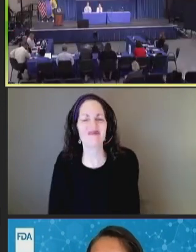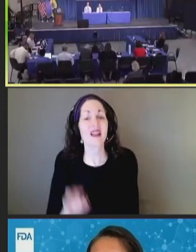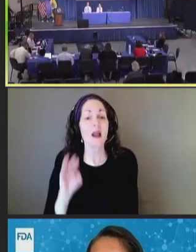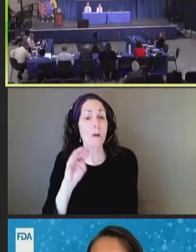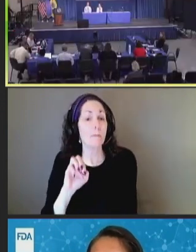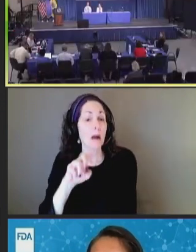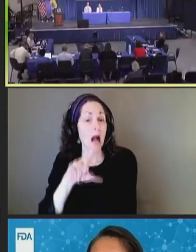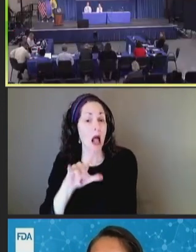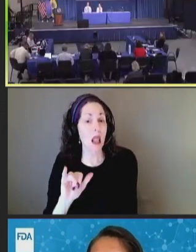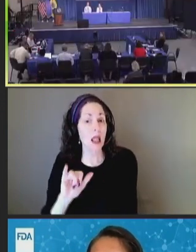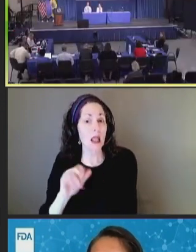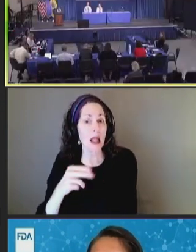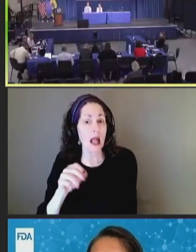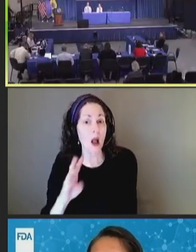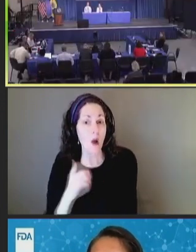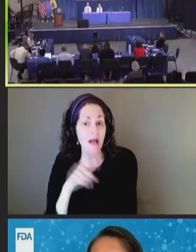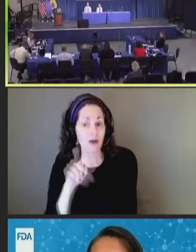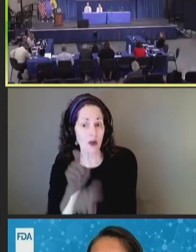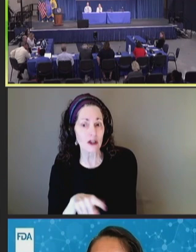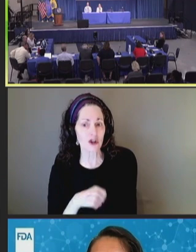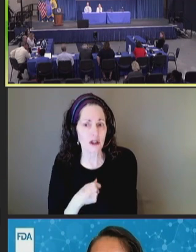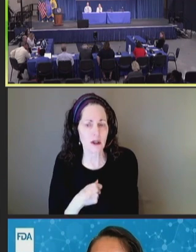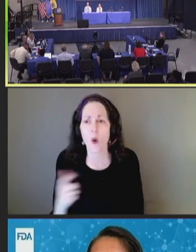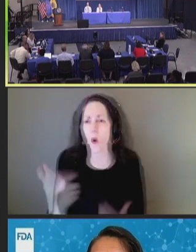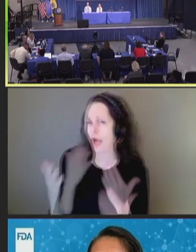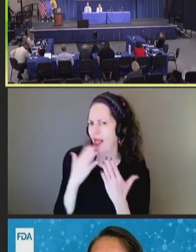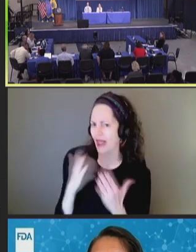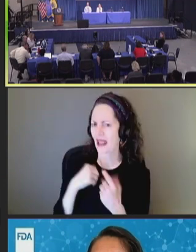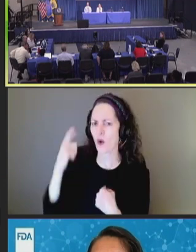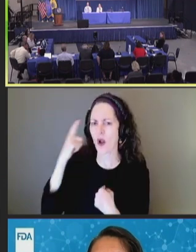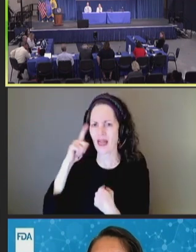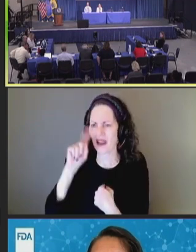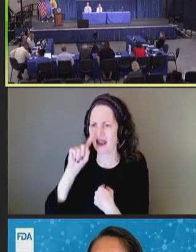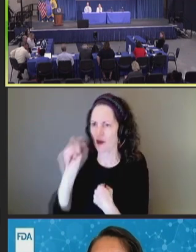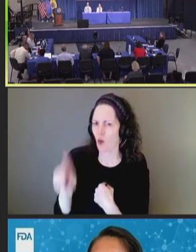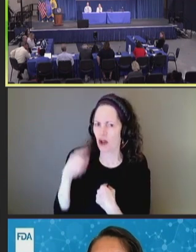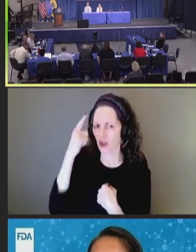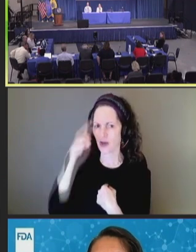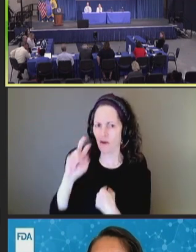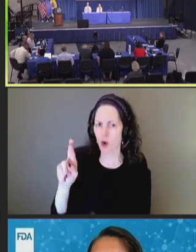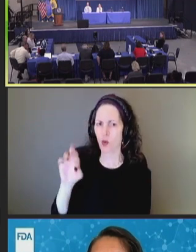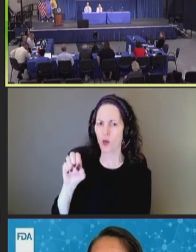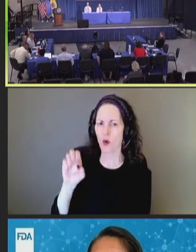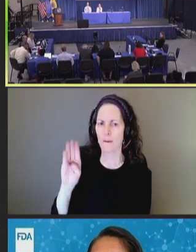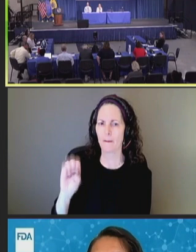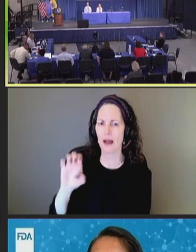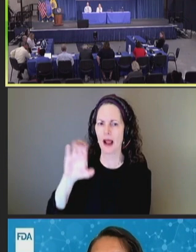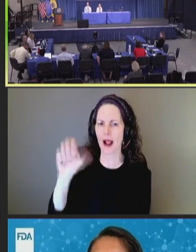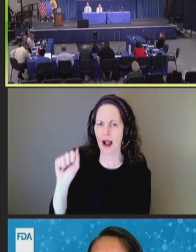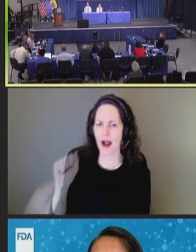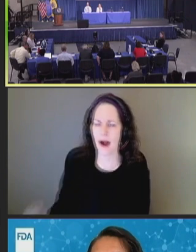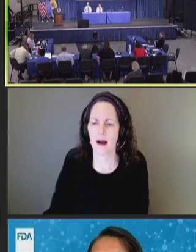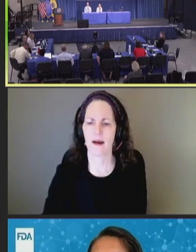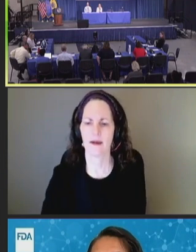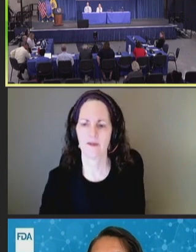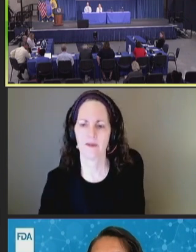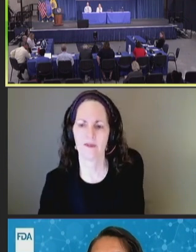Molly Howell: Thank you. This is probably for Rebecca. I know looking at secure funding for IIS,